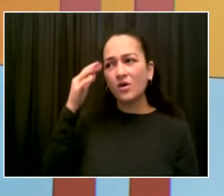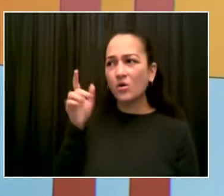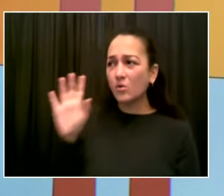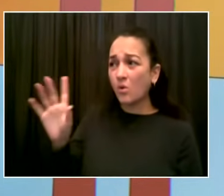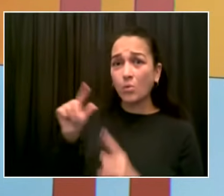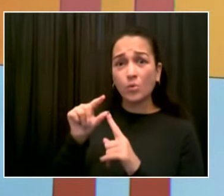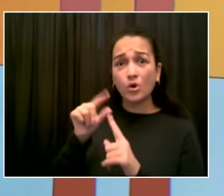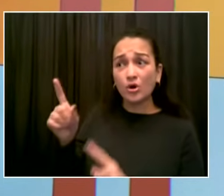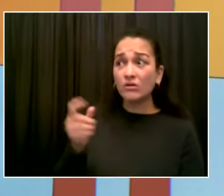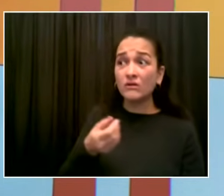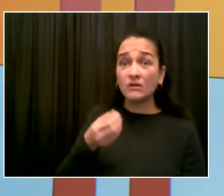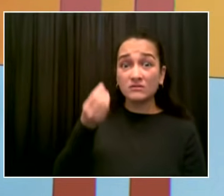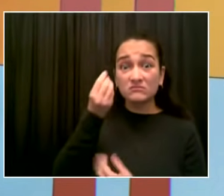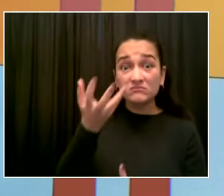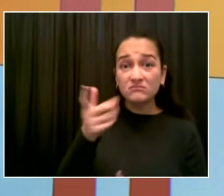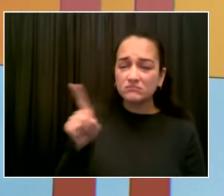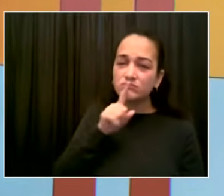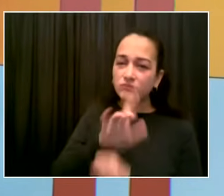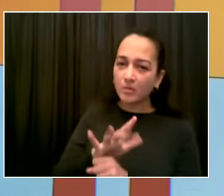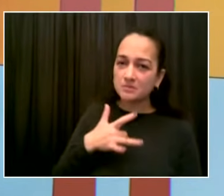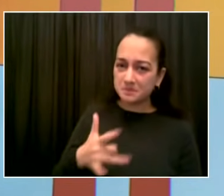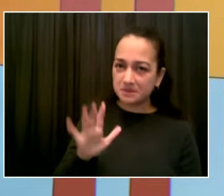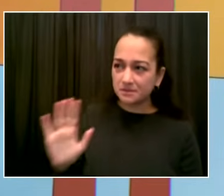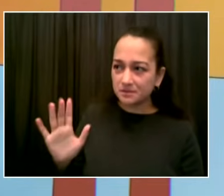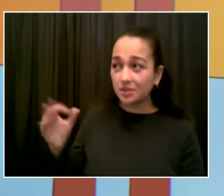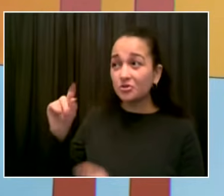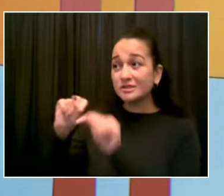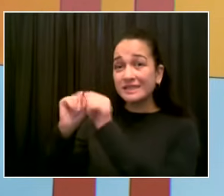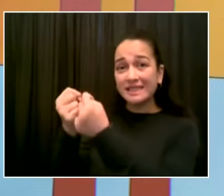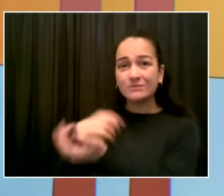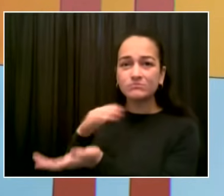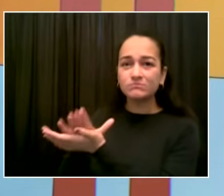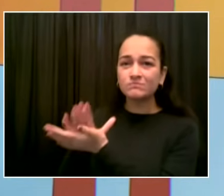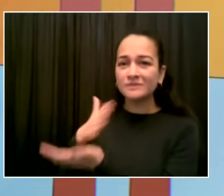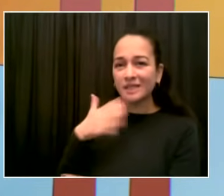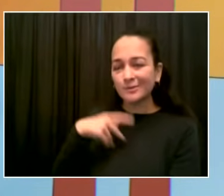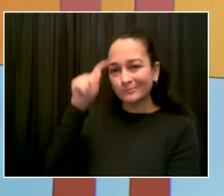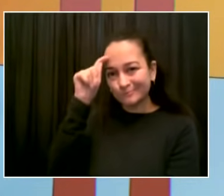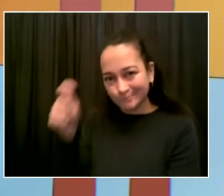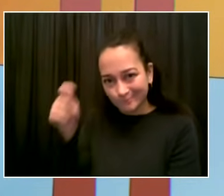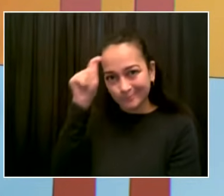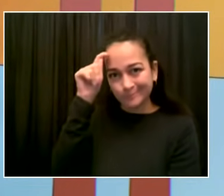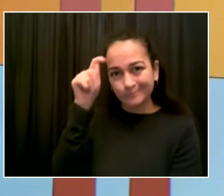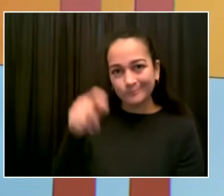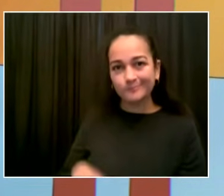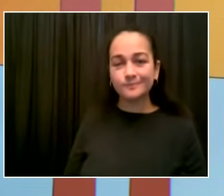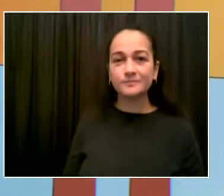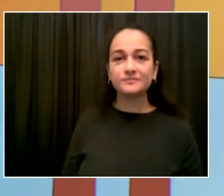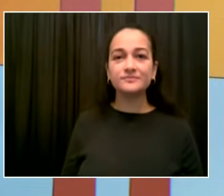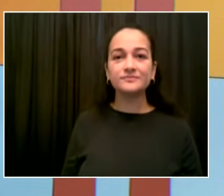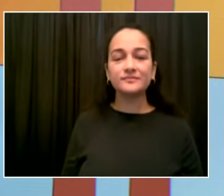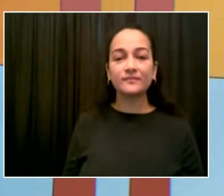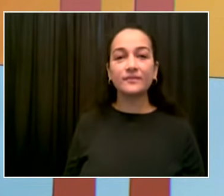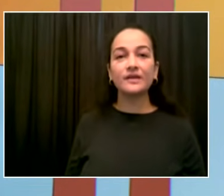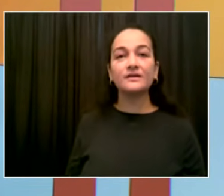YOU REALLY CARE ABOUT THIS DEEPLY ON YOUR WHOLE TEAM. I WANT TO THANK YOU AND ALL OF THEM BECAUSE YOU'RE MAKING REAL